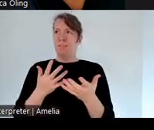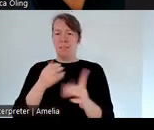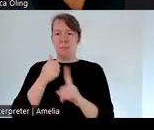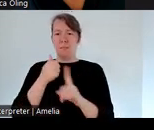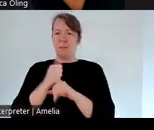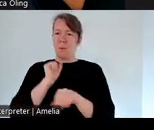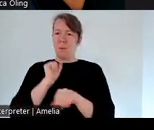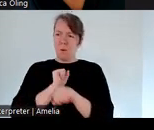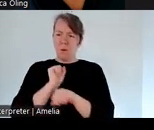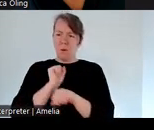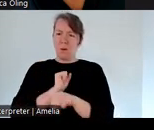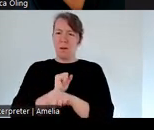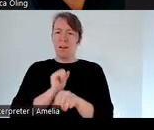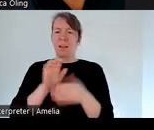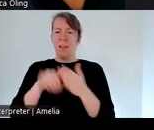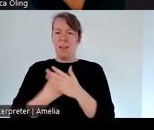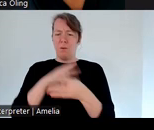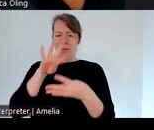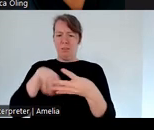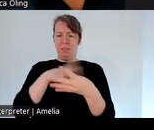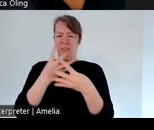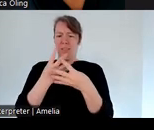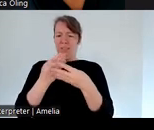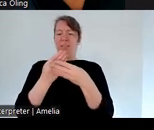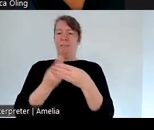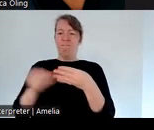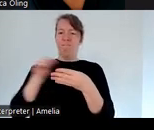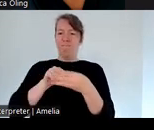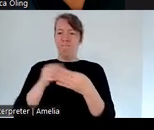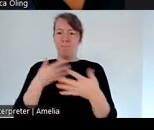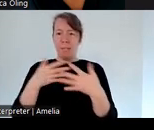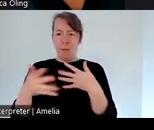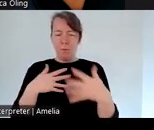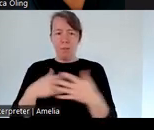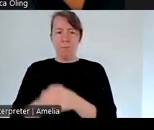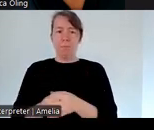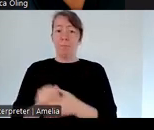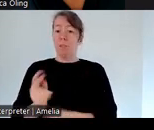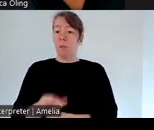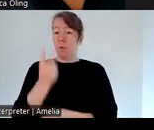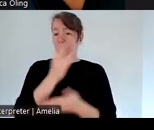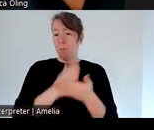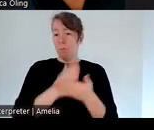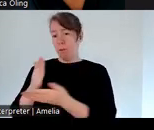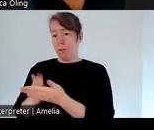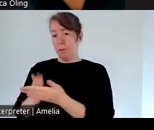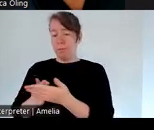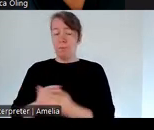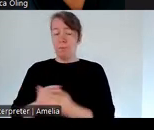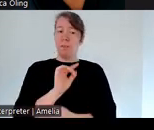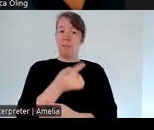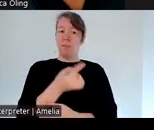So, we started with a two-part process. The first was really just looking at the VPAT itself.